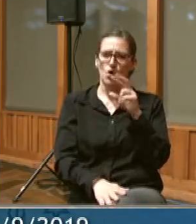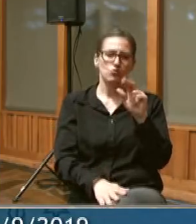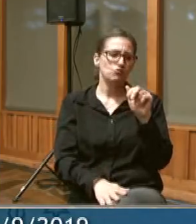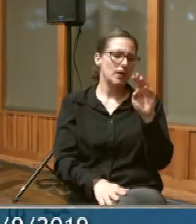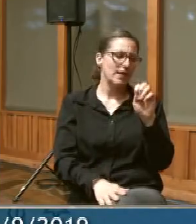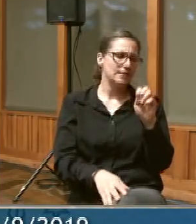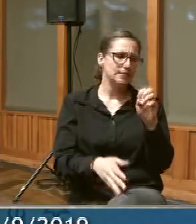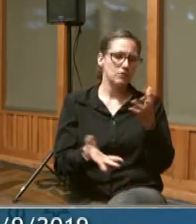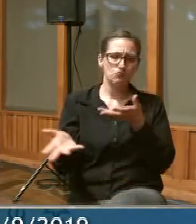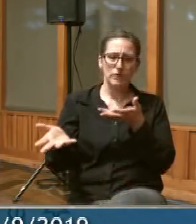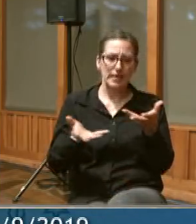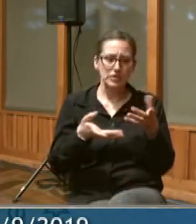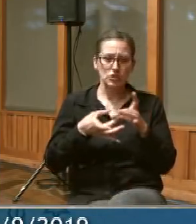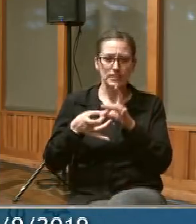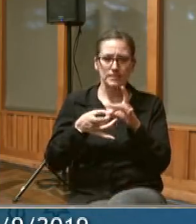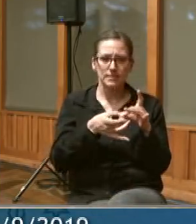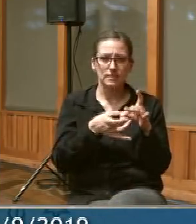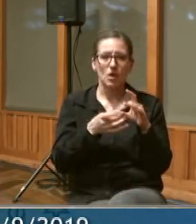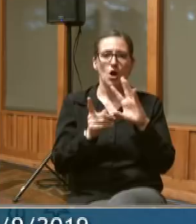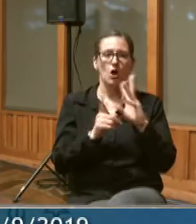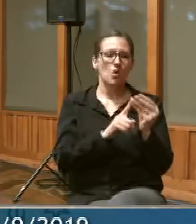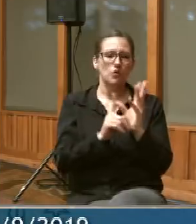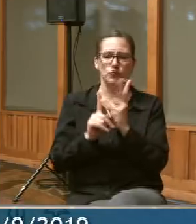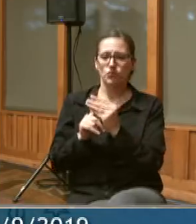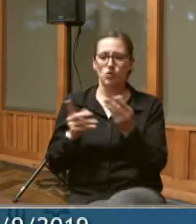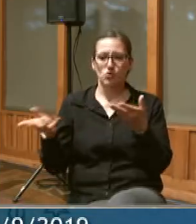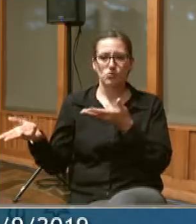INTERESTED IN, AND IF WE WANT TO BUILD COMMUNITY AND HELP RACE